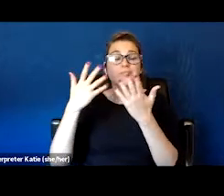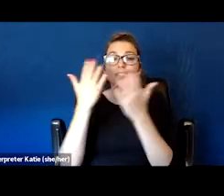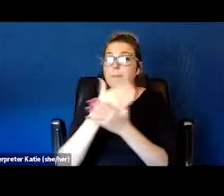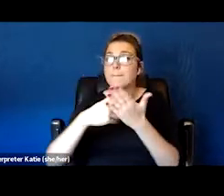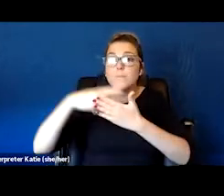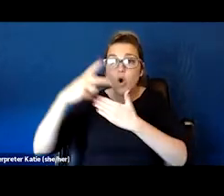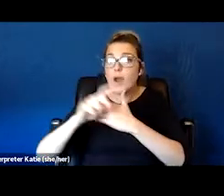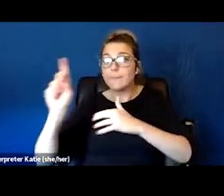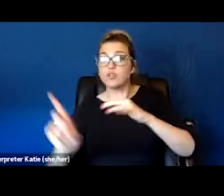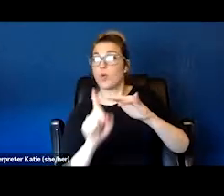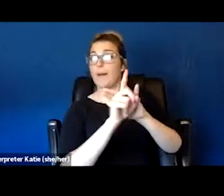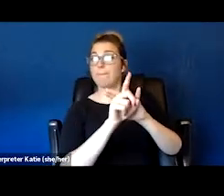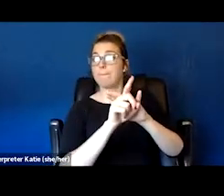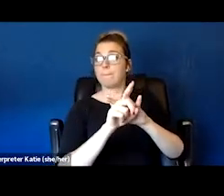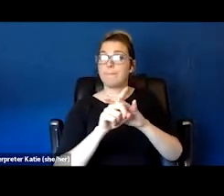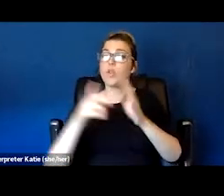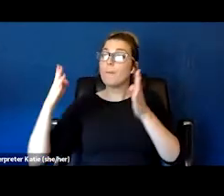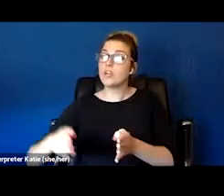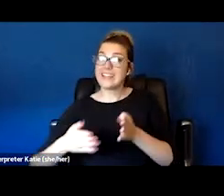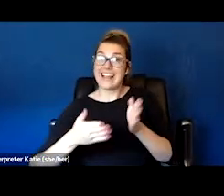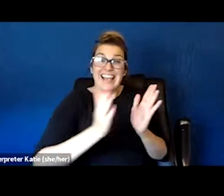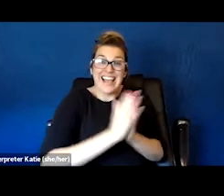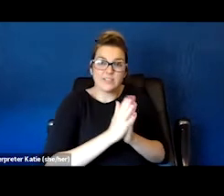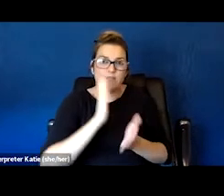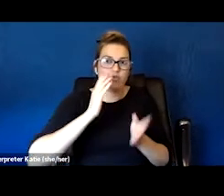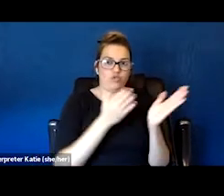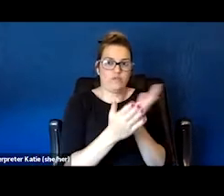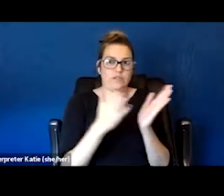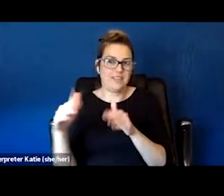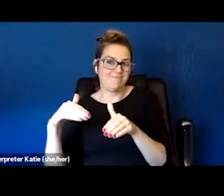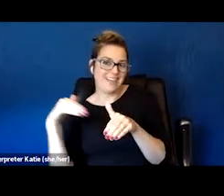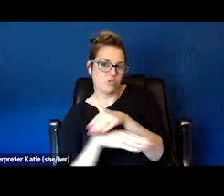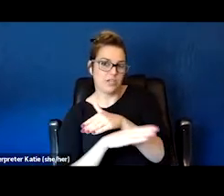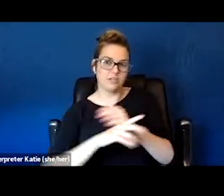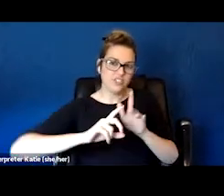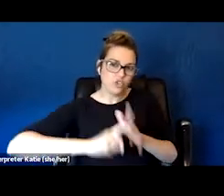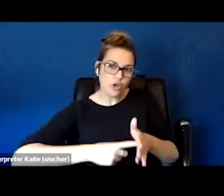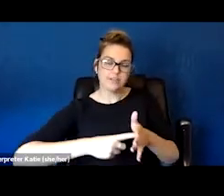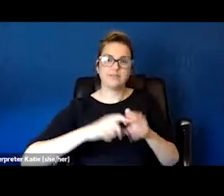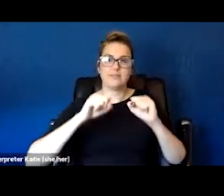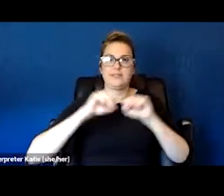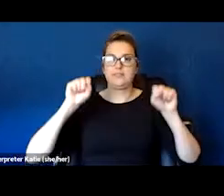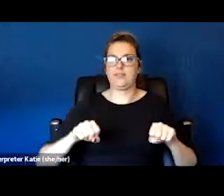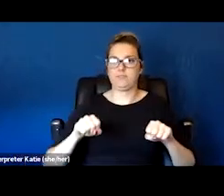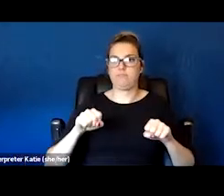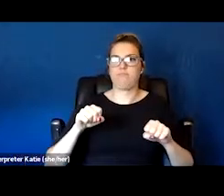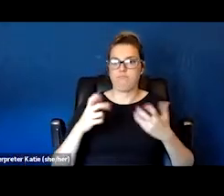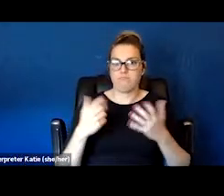So basically this is the point at which a person seeking services kind of enters the system of care. Assessment, which is the next piece